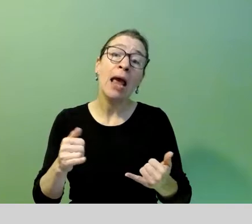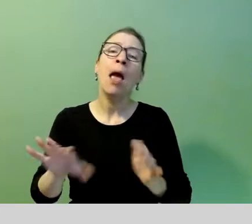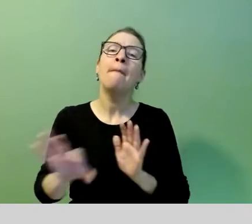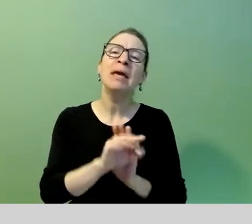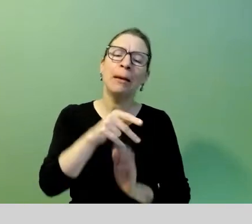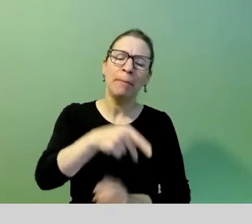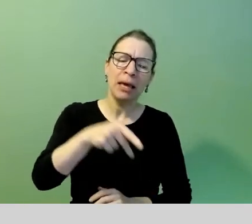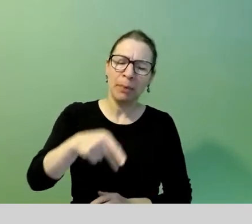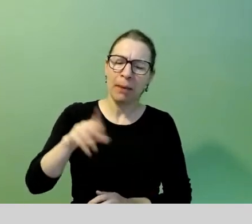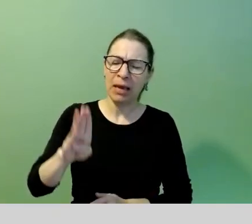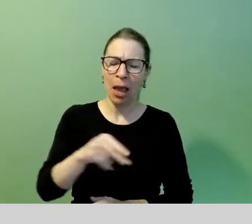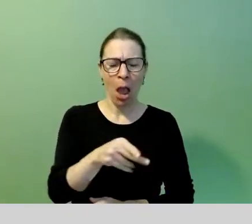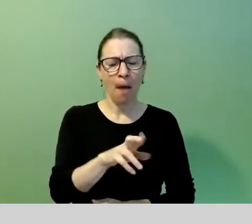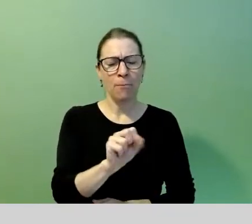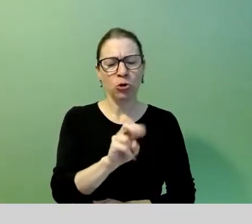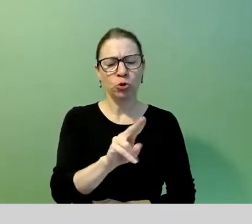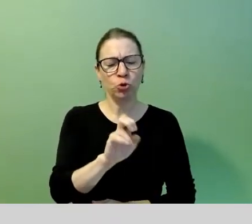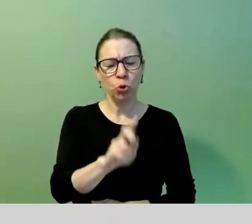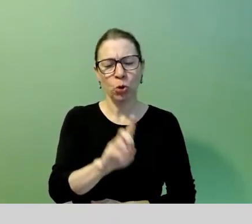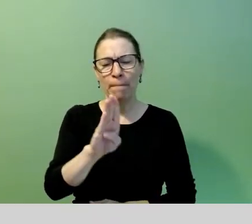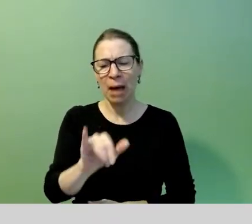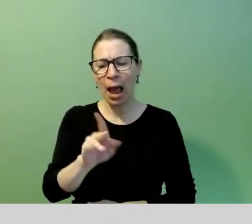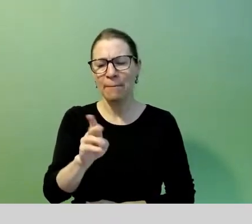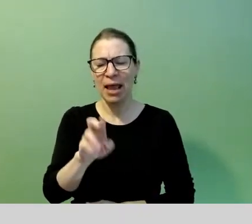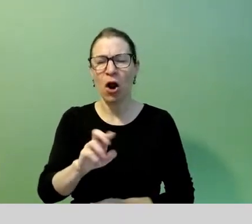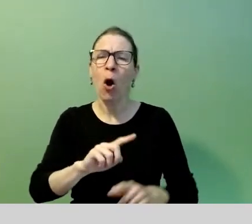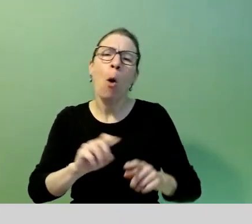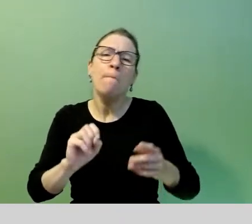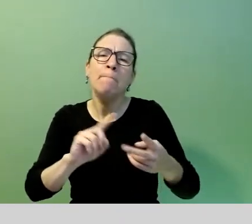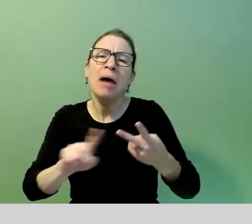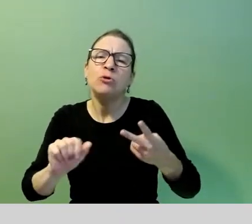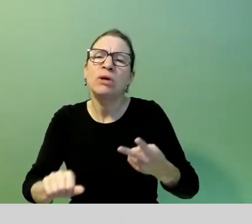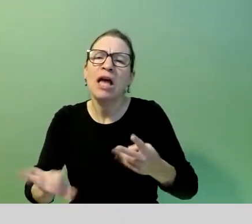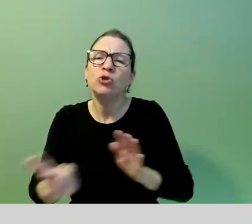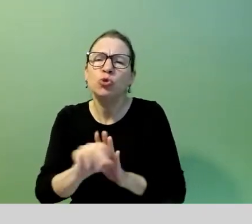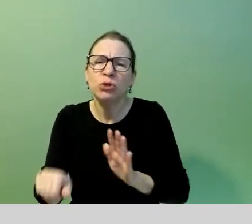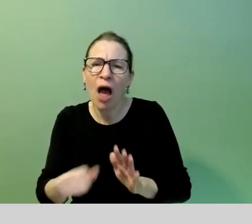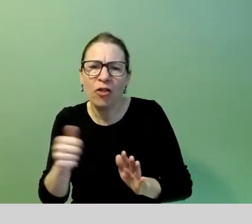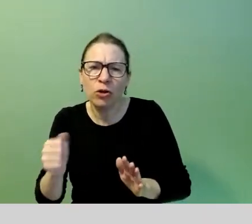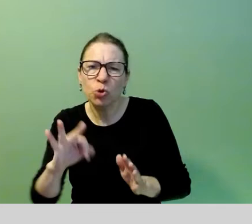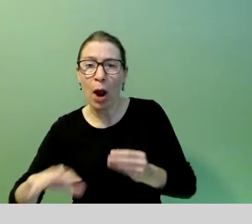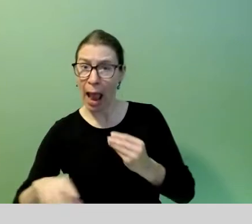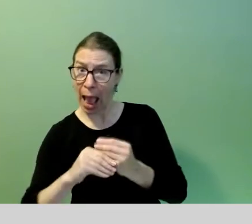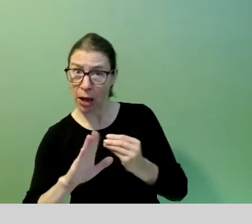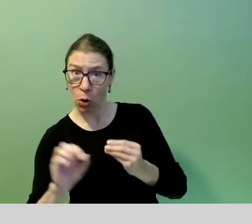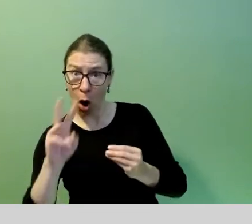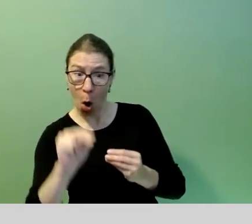Or you can default to none to add your own. A little bit of output later, and we have a BriefcaseBear directory,